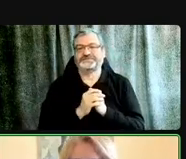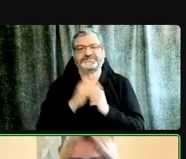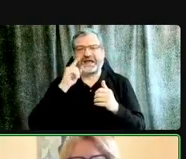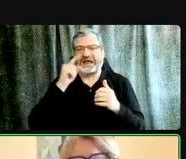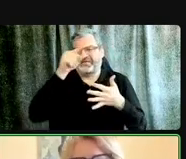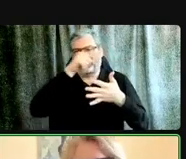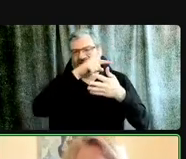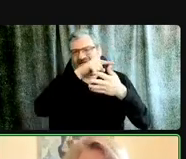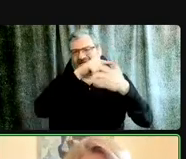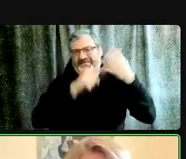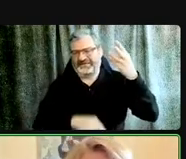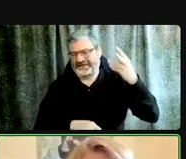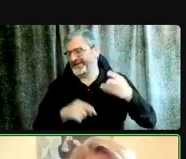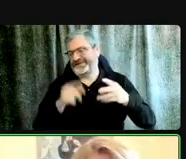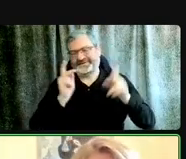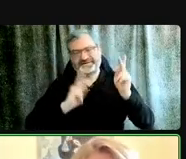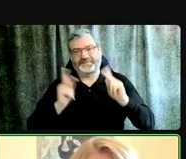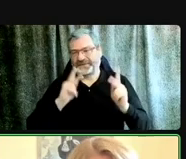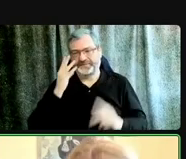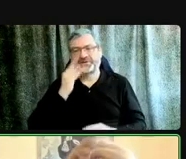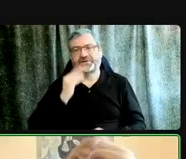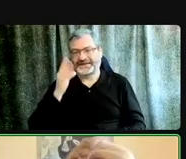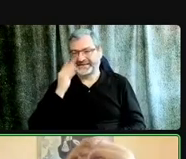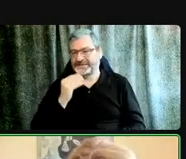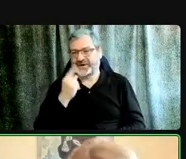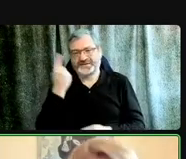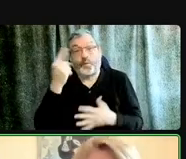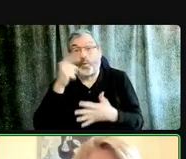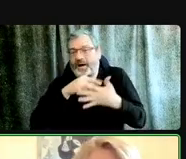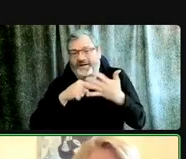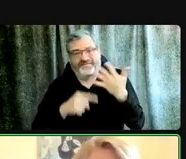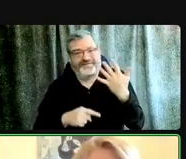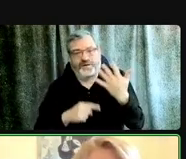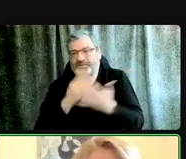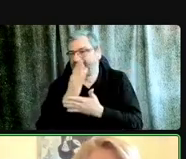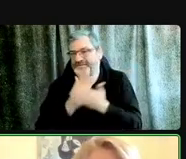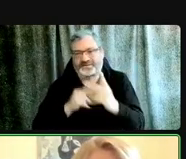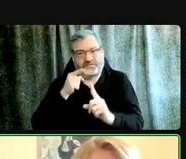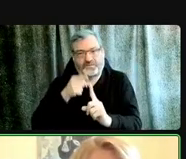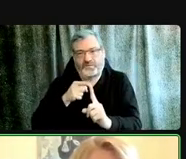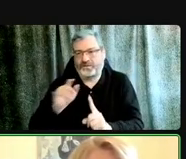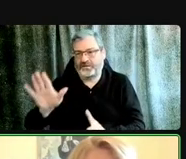everyone experiences one of these at some point in their lives.